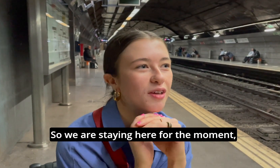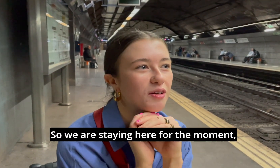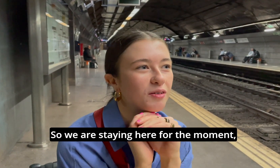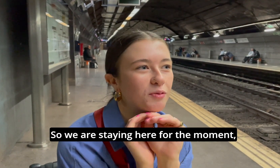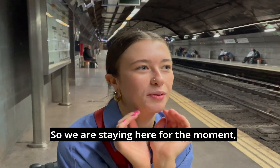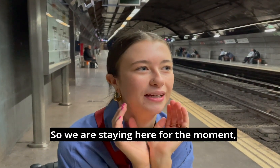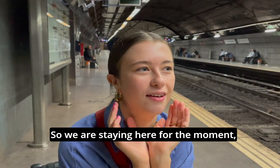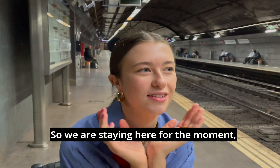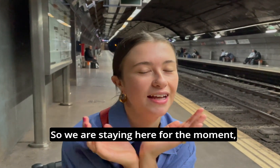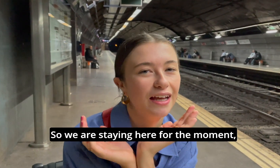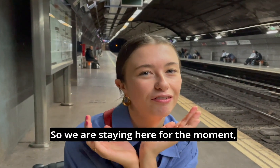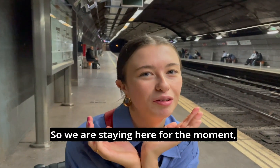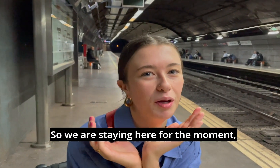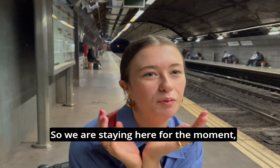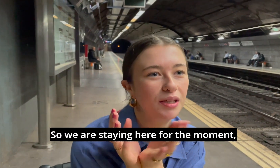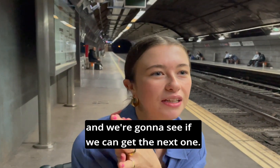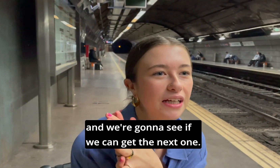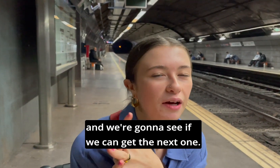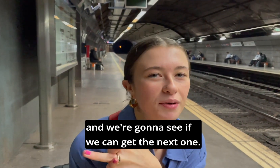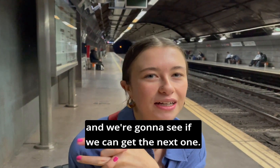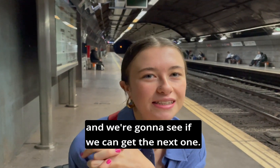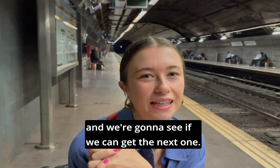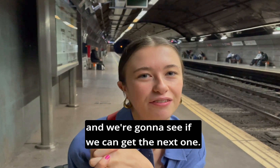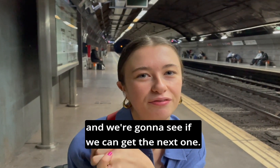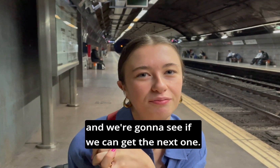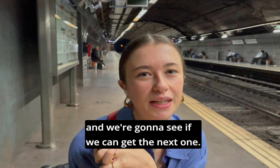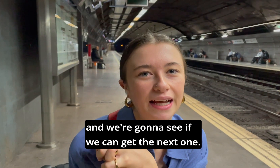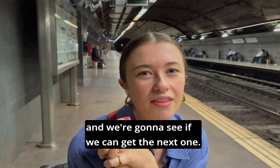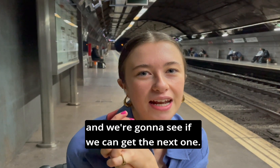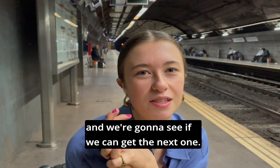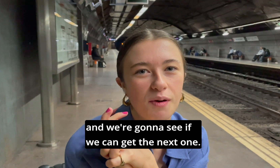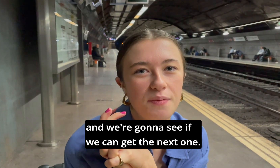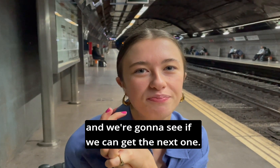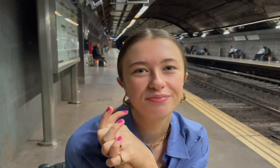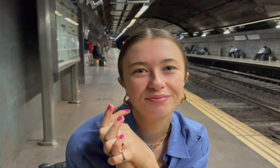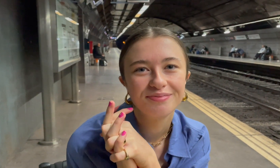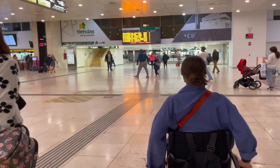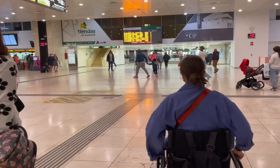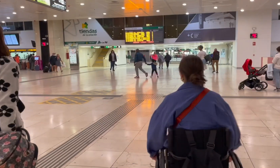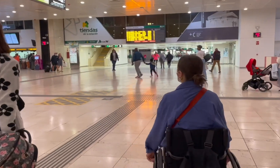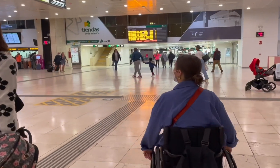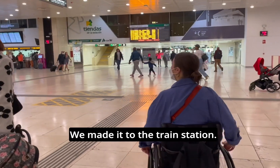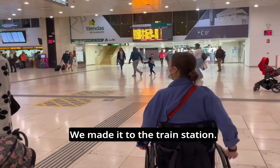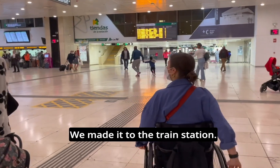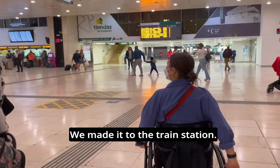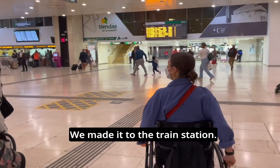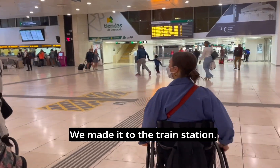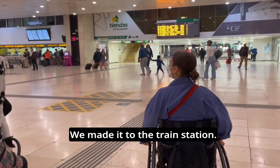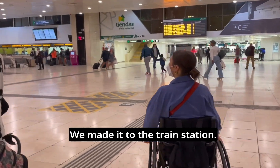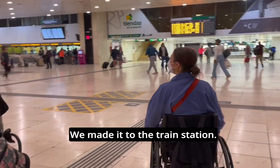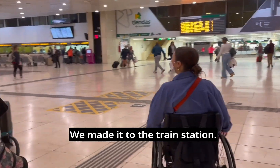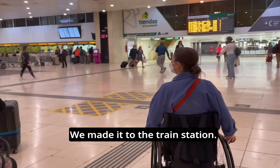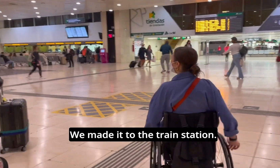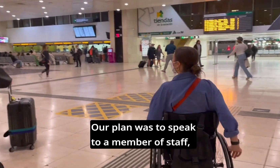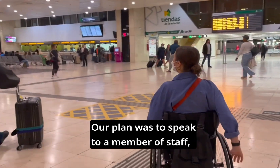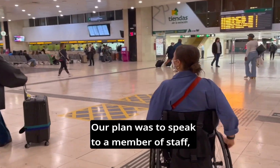So we are staying here for the moment, and we're gonna see if we can get the next one. We made it to the train station.